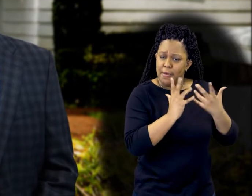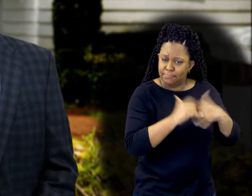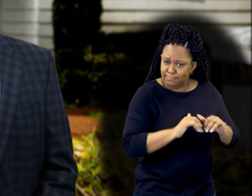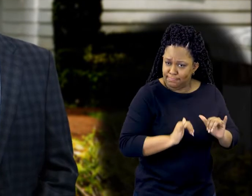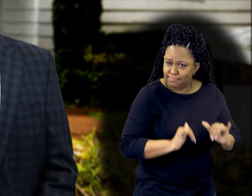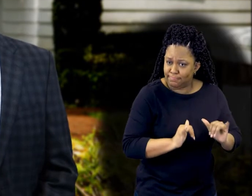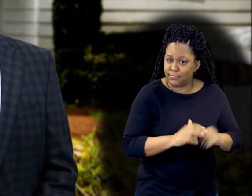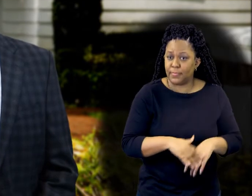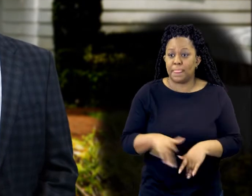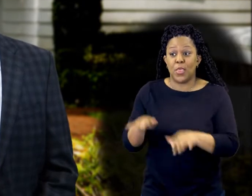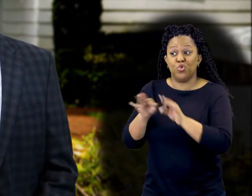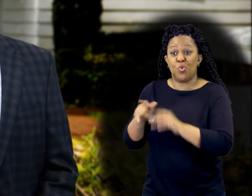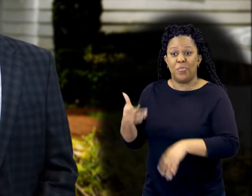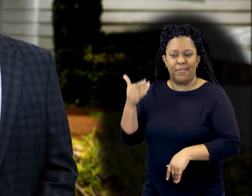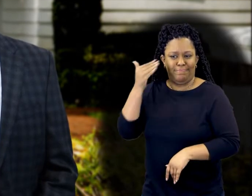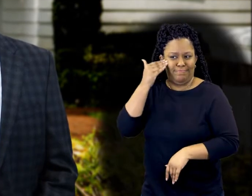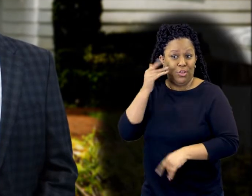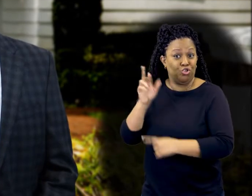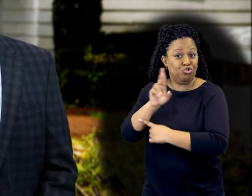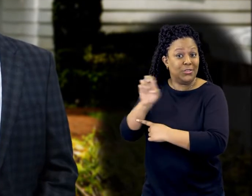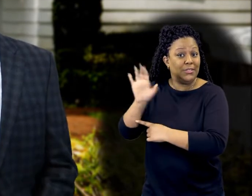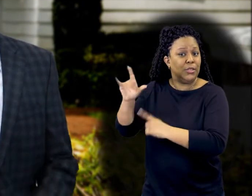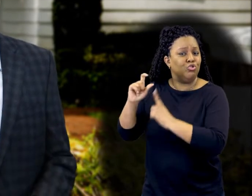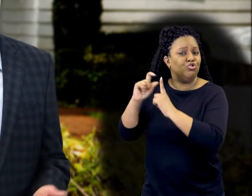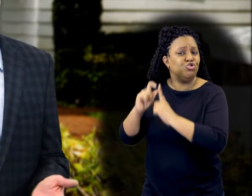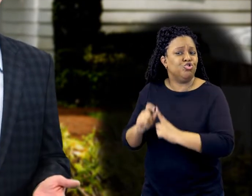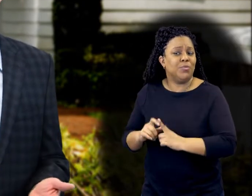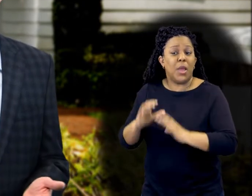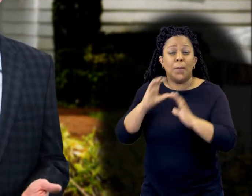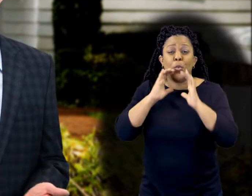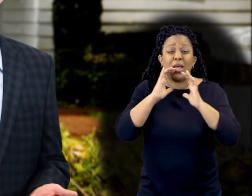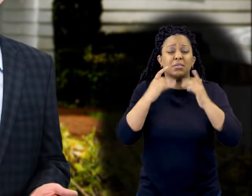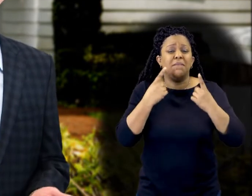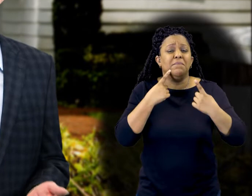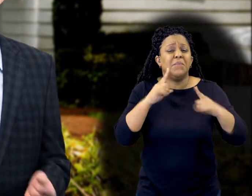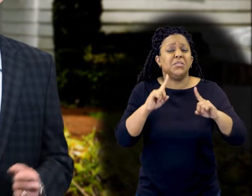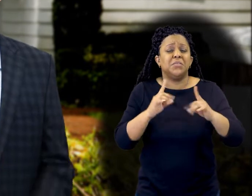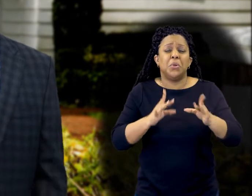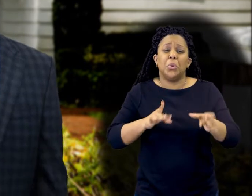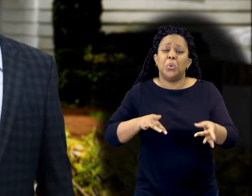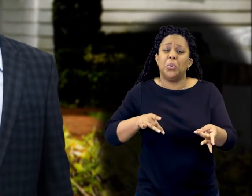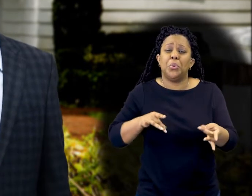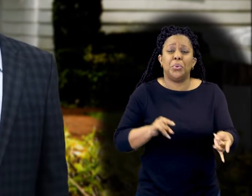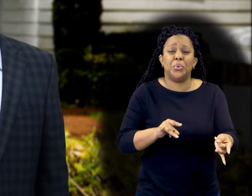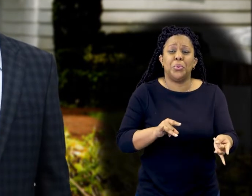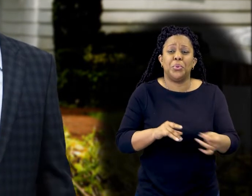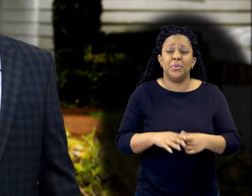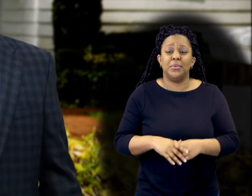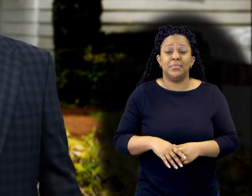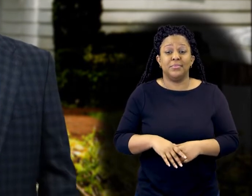The interpreter is familiar with real estate terms so communication is effective and efficient.